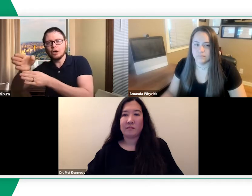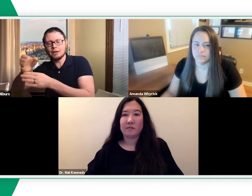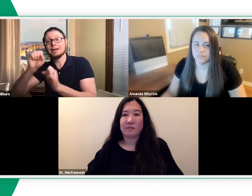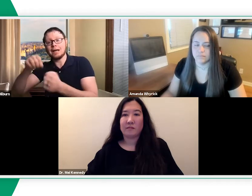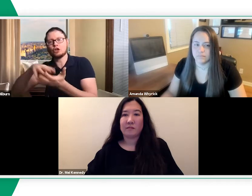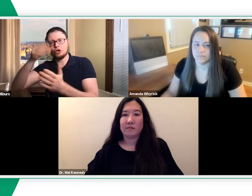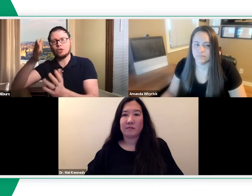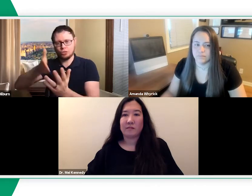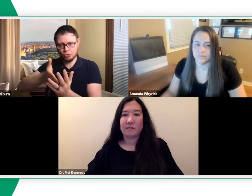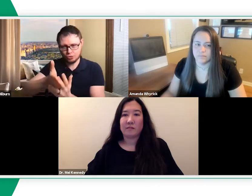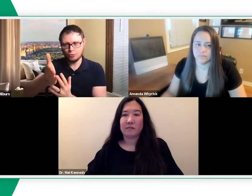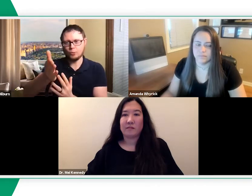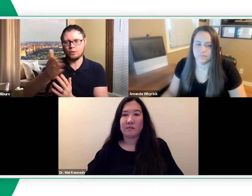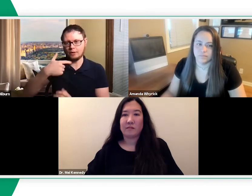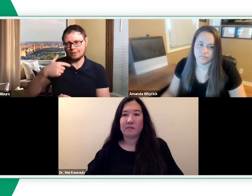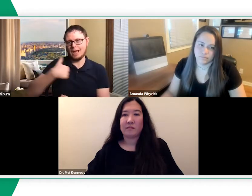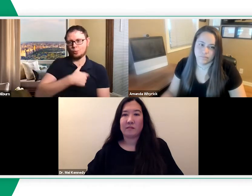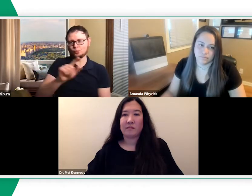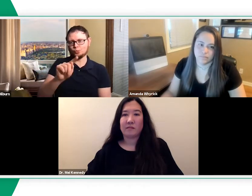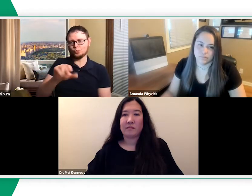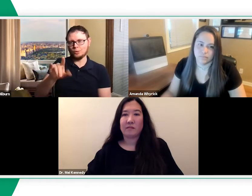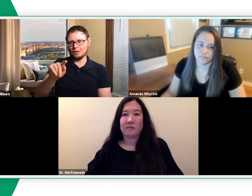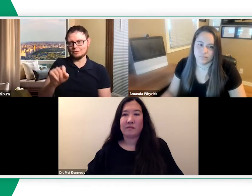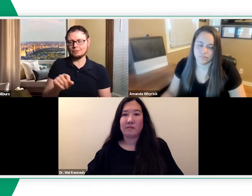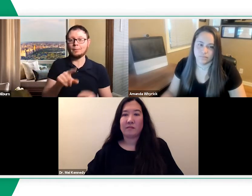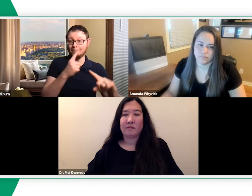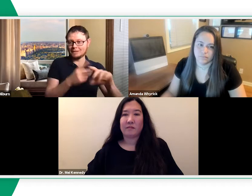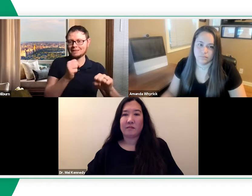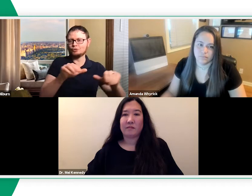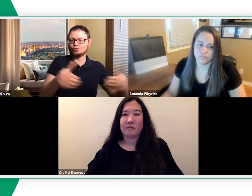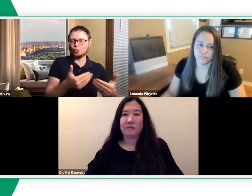that would be for students who are potentially considering that as a career. We have a toolkit